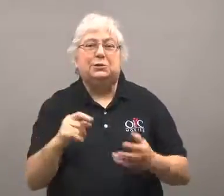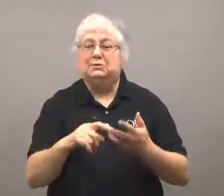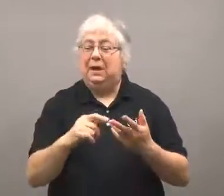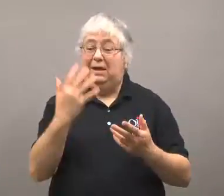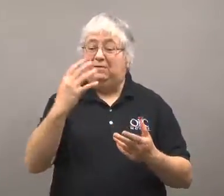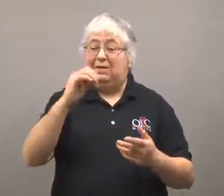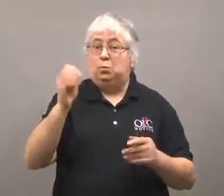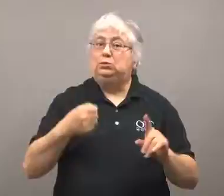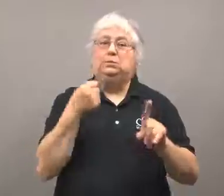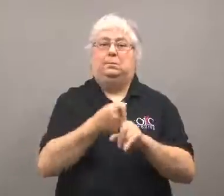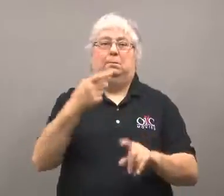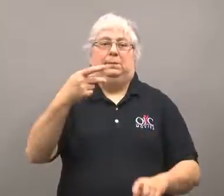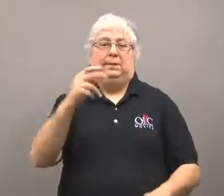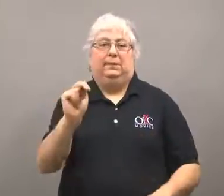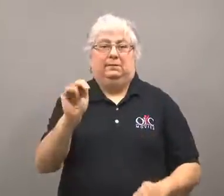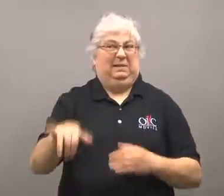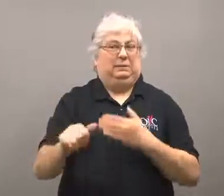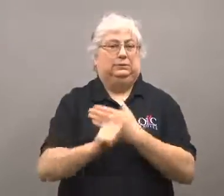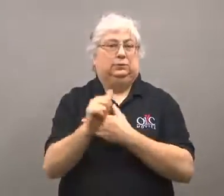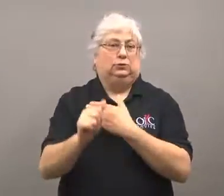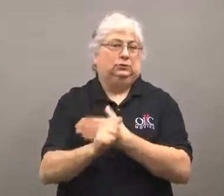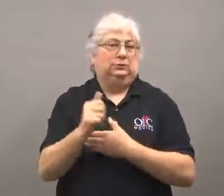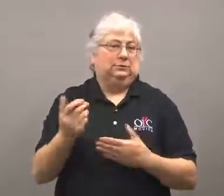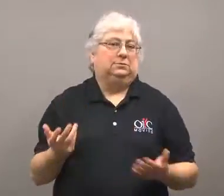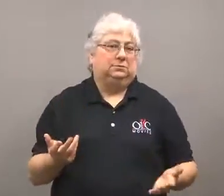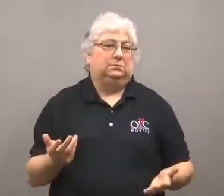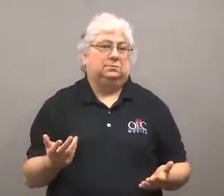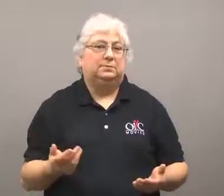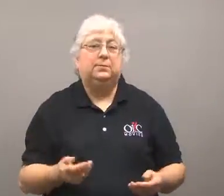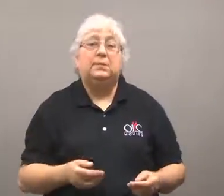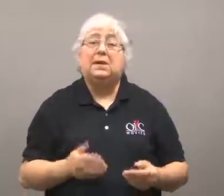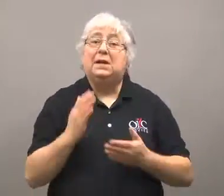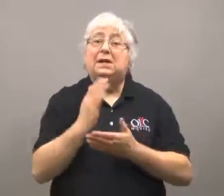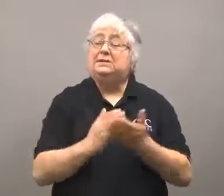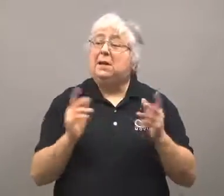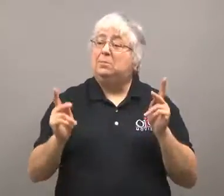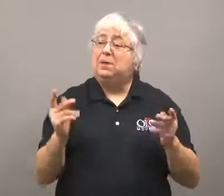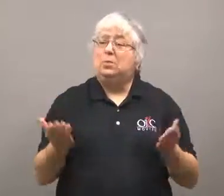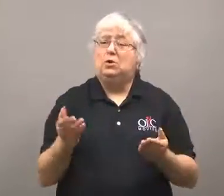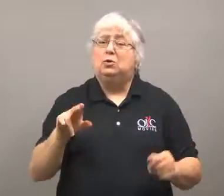5% will get pneumonia, which is dangerous.